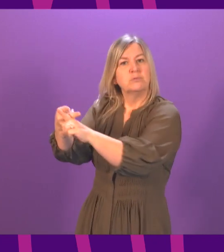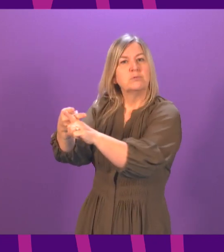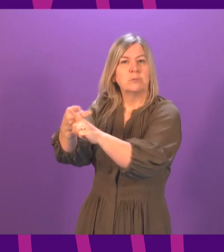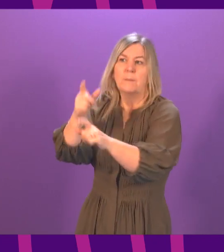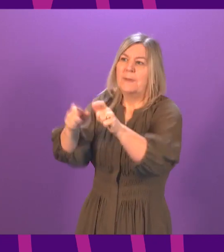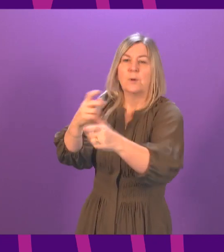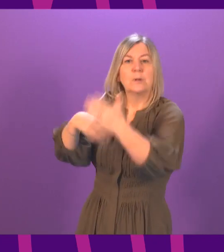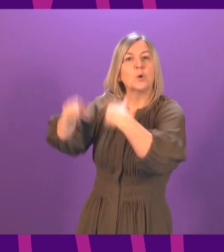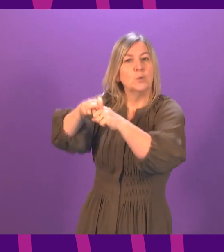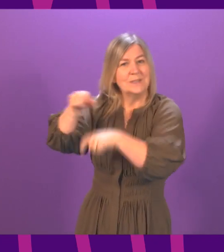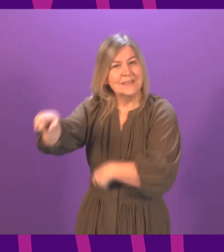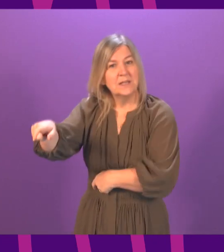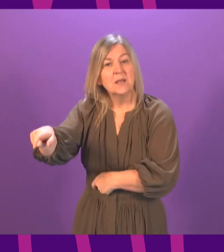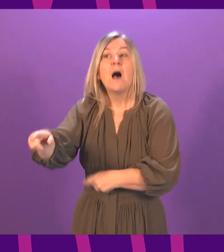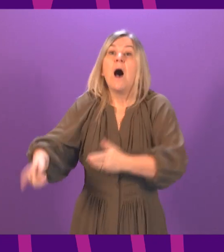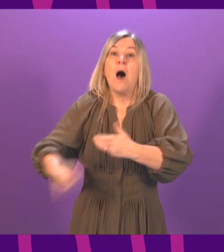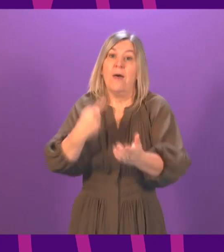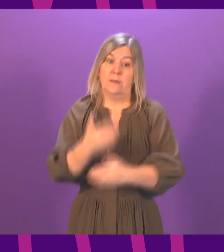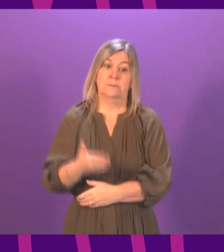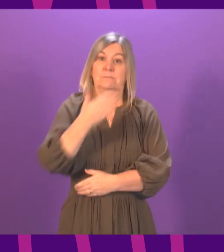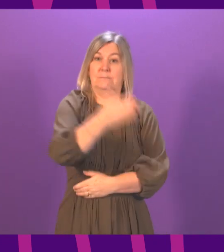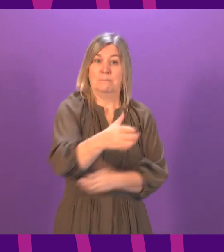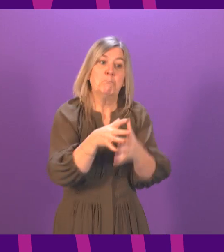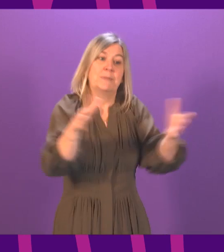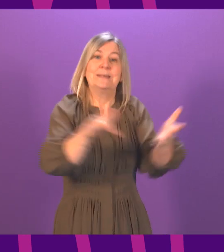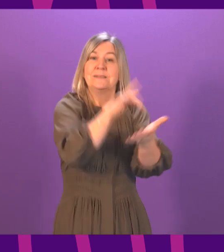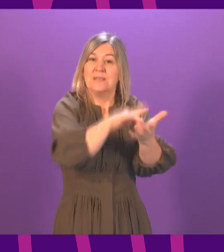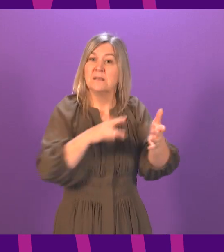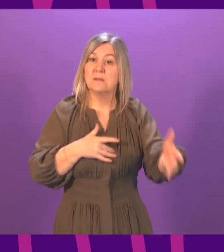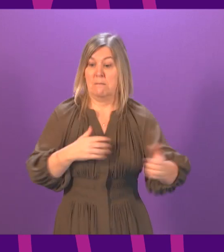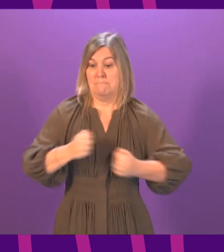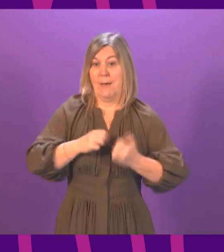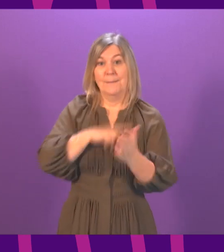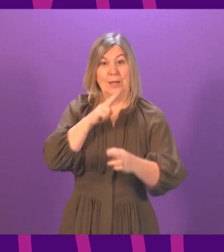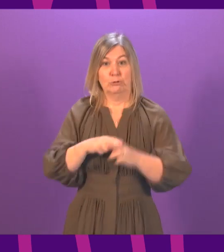vaccination centres. My parents will be done at a vaccination centre that is actually closer to